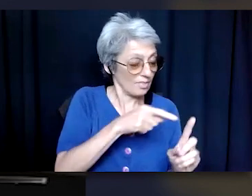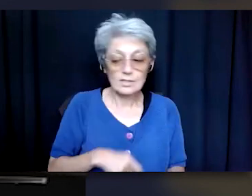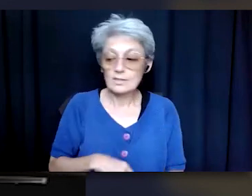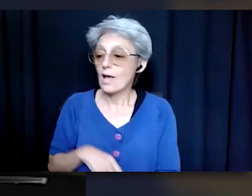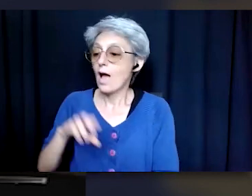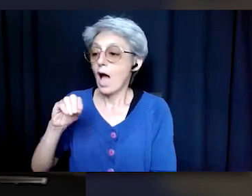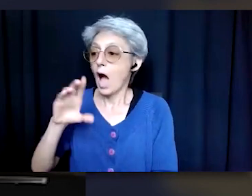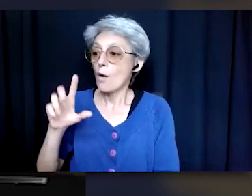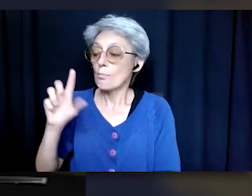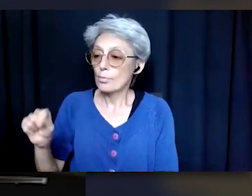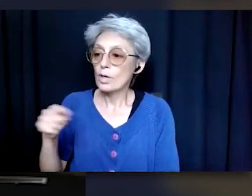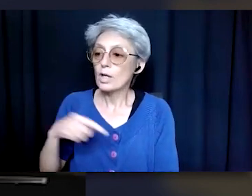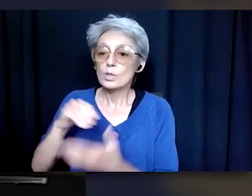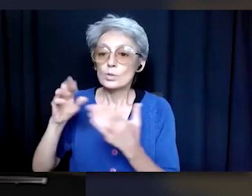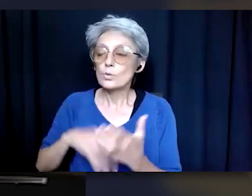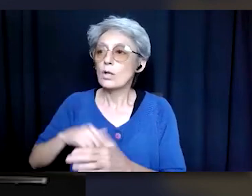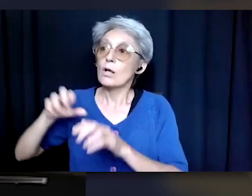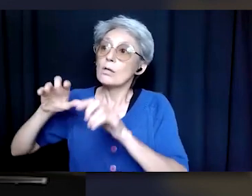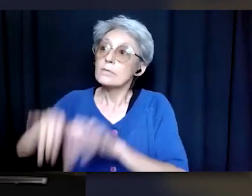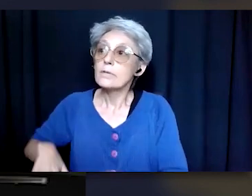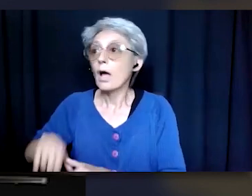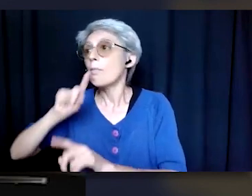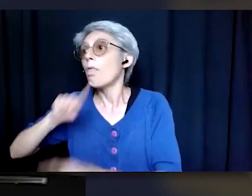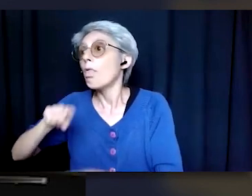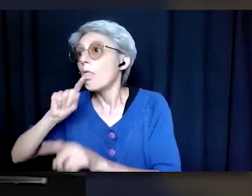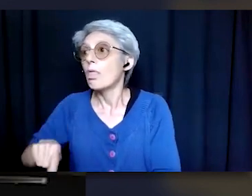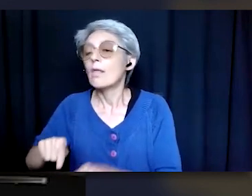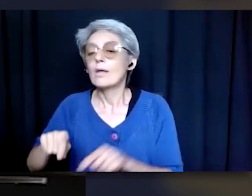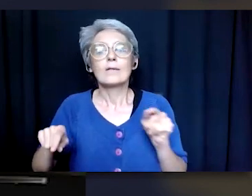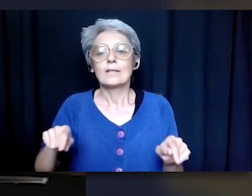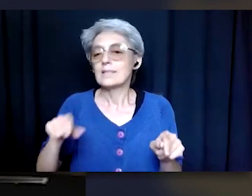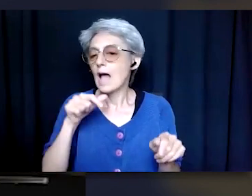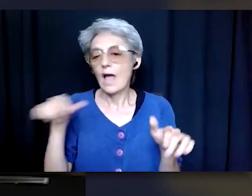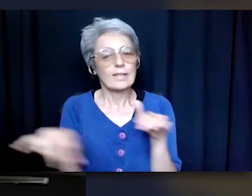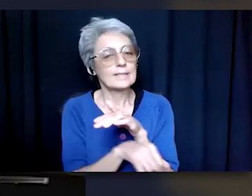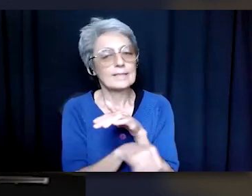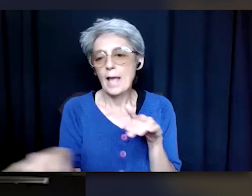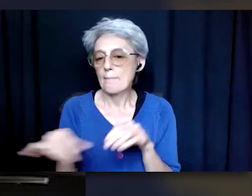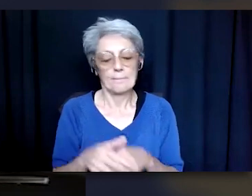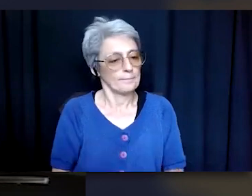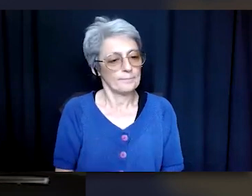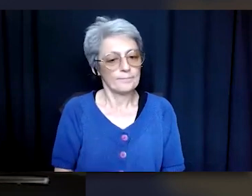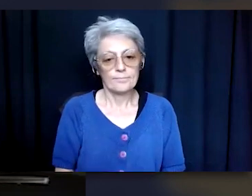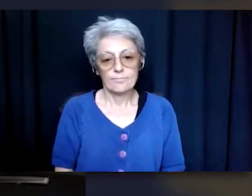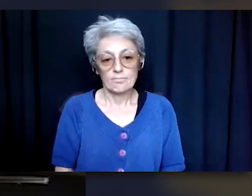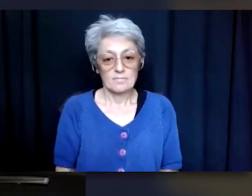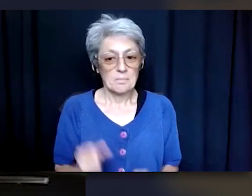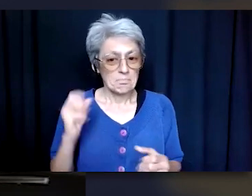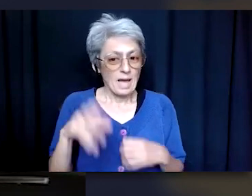20 years in higher ed building learning outcomes around everything we do so that there are outputs